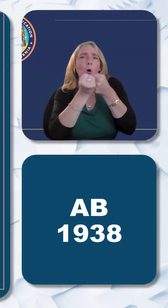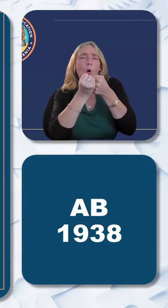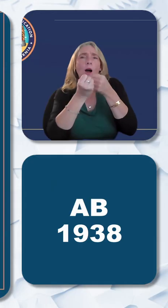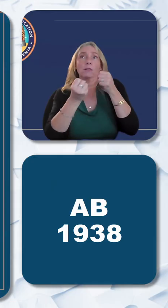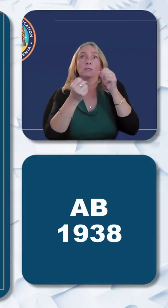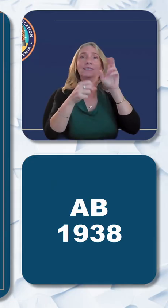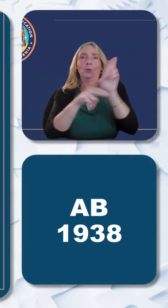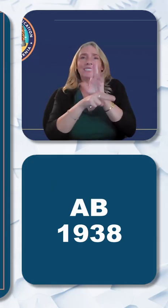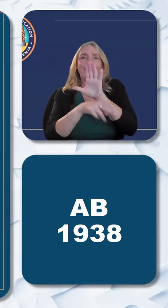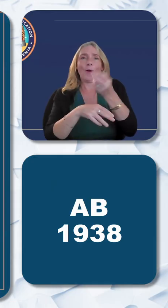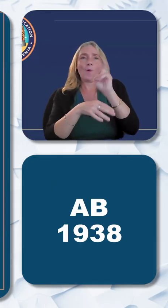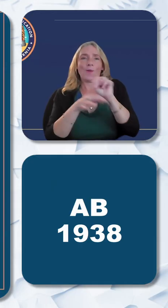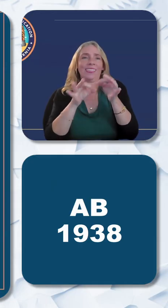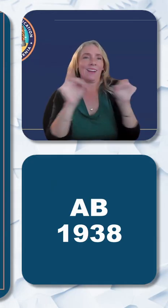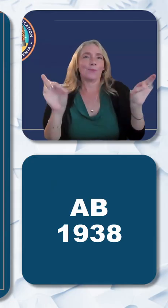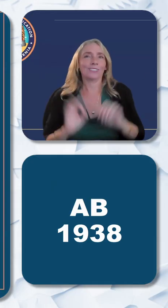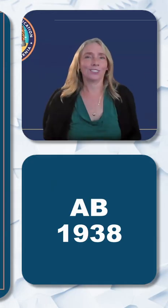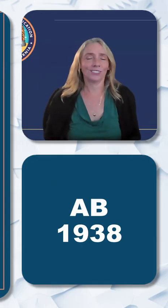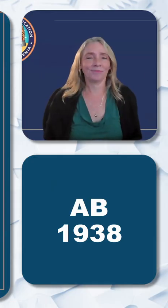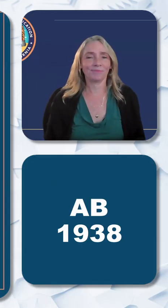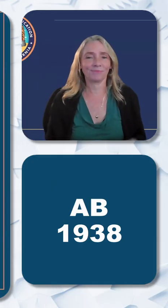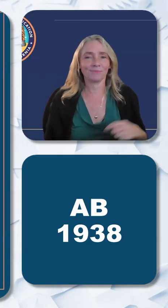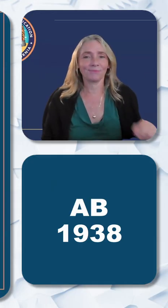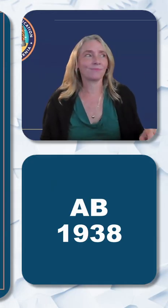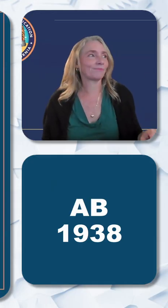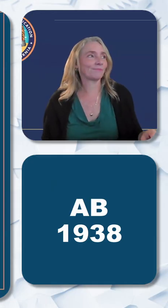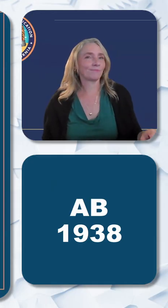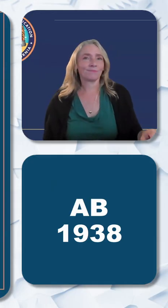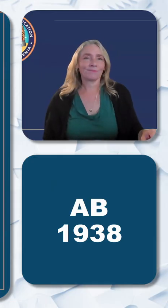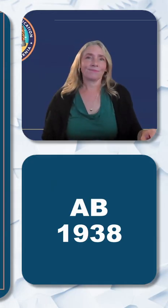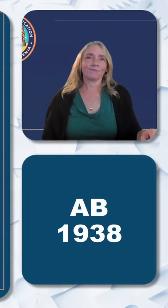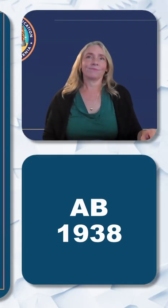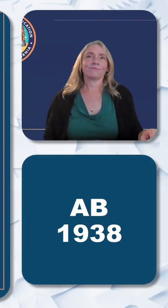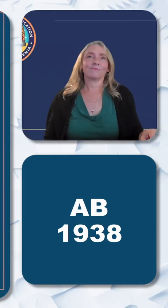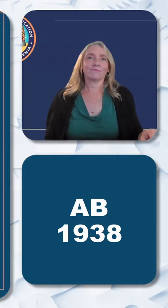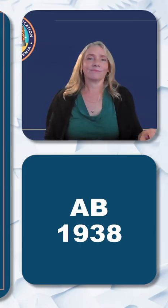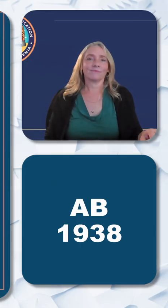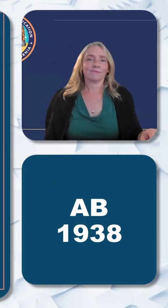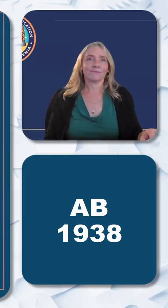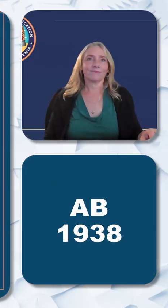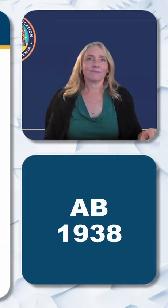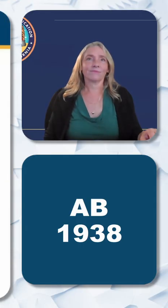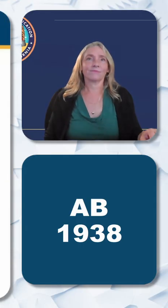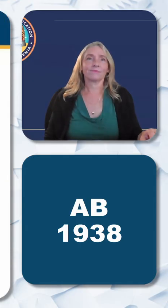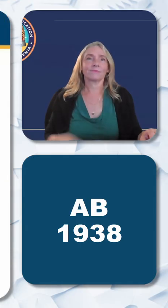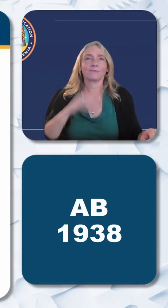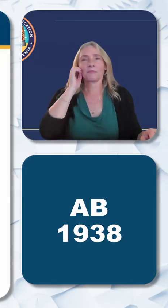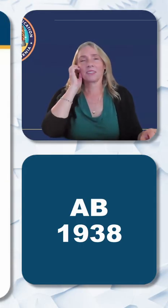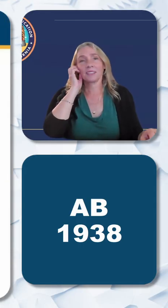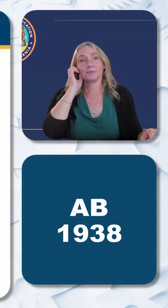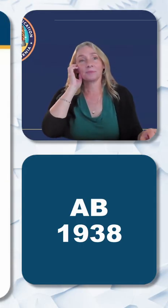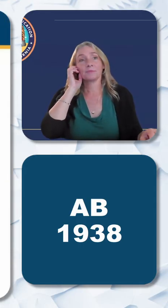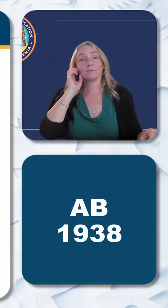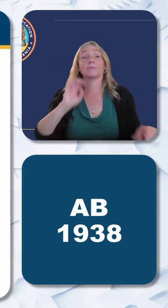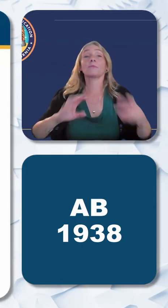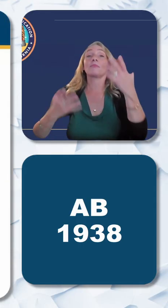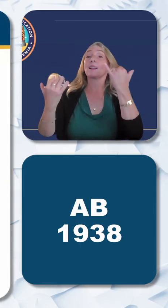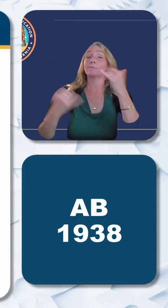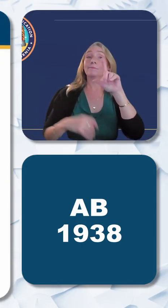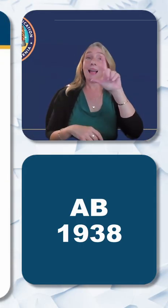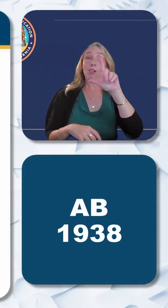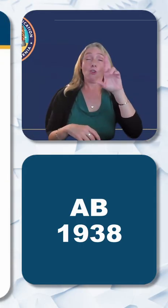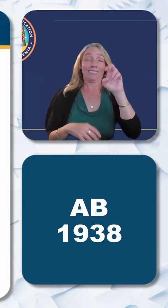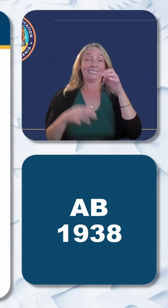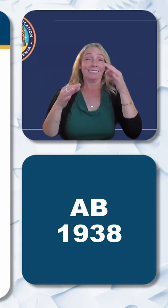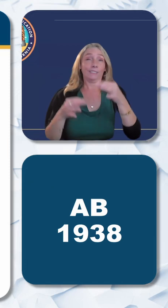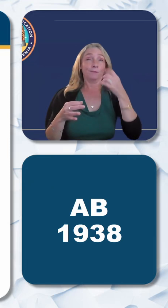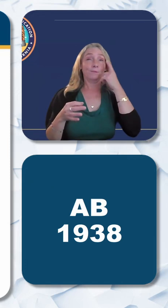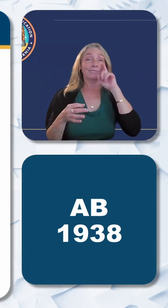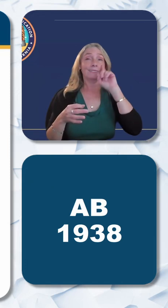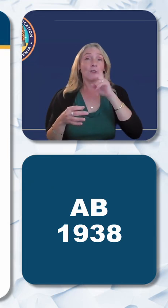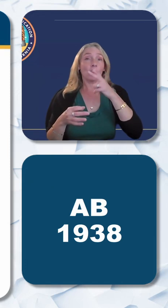or there may be additional supports in place to support their language.